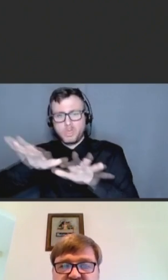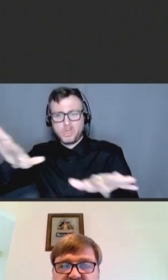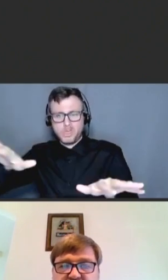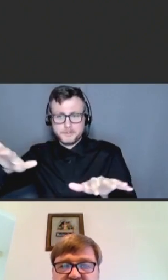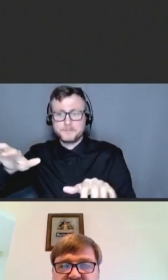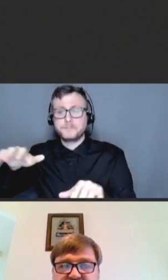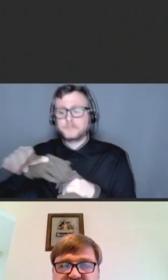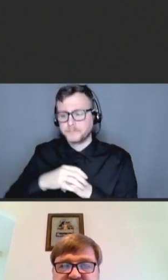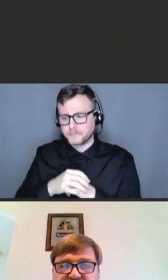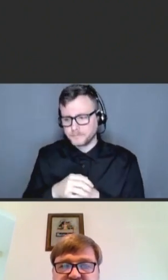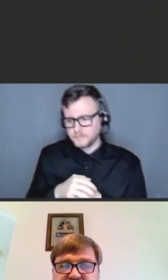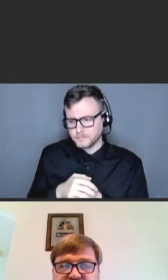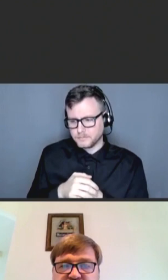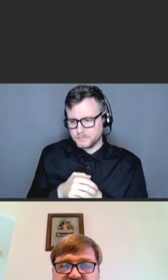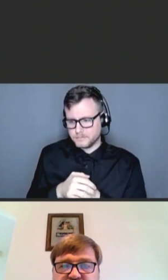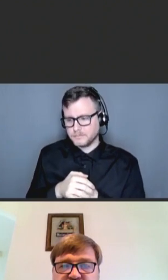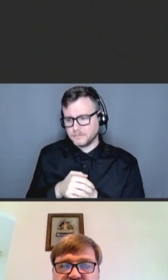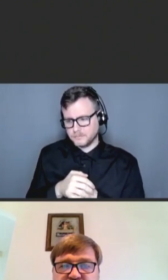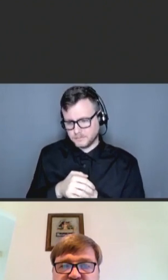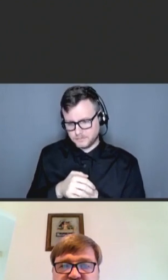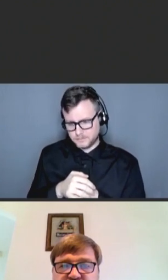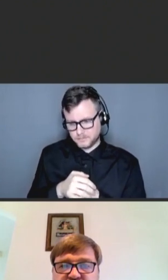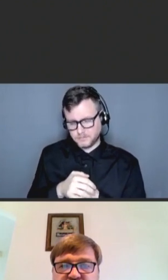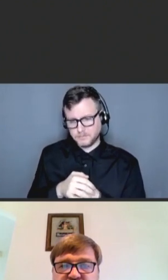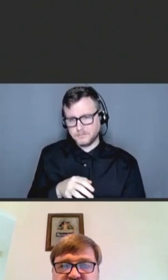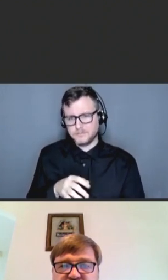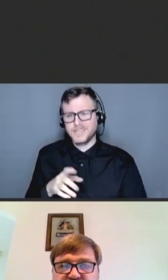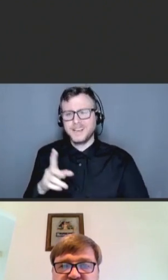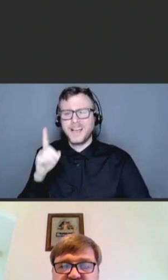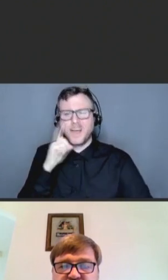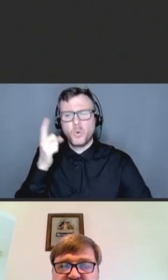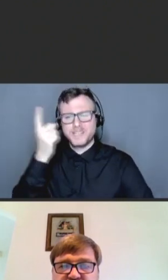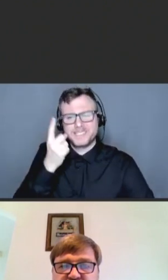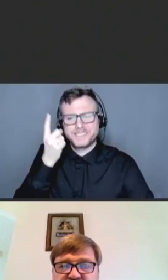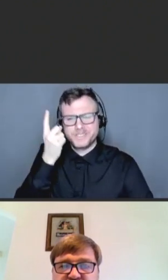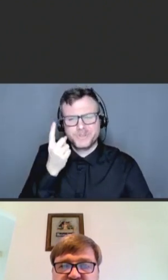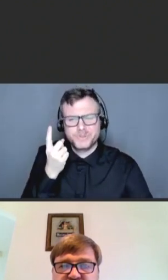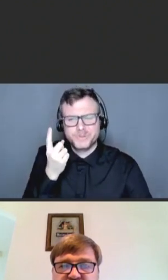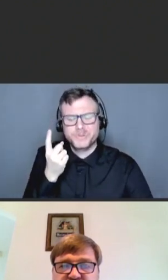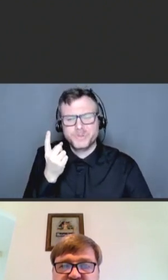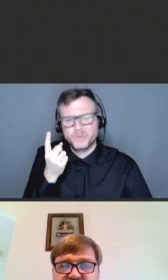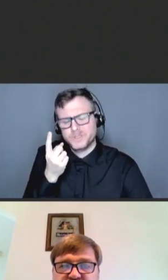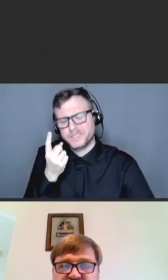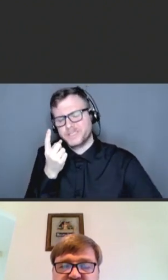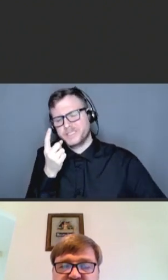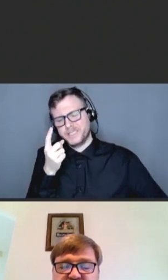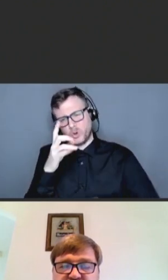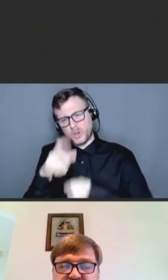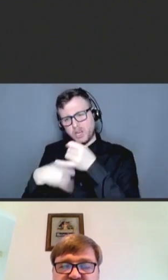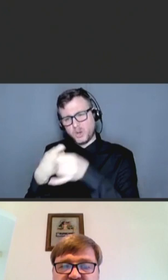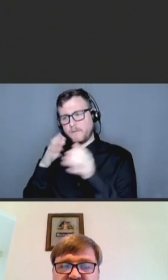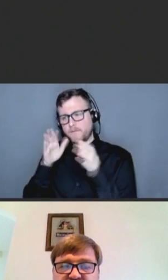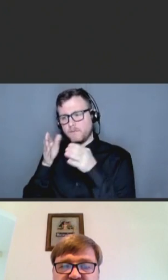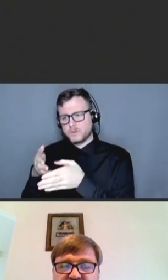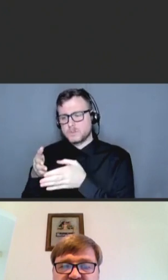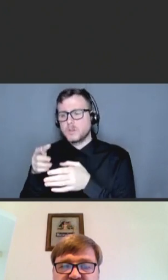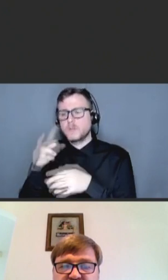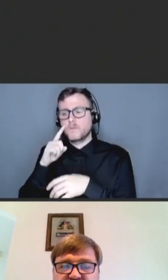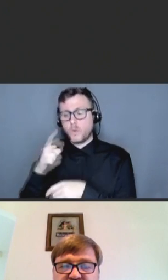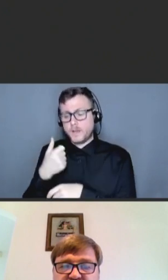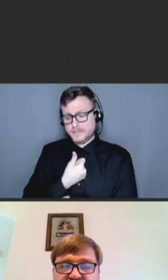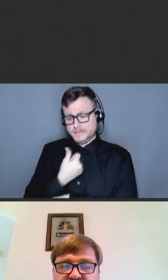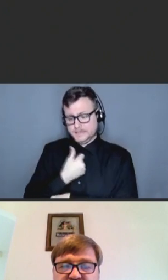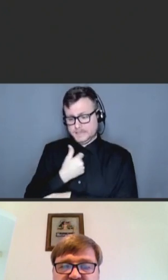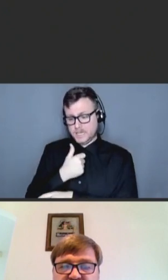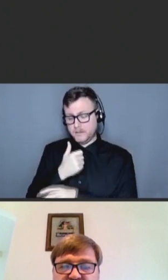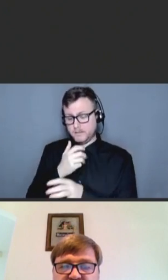So I would consider international focus, both for near or self-interest, and for altruism, as well.